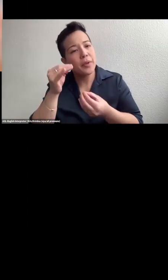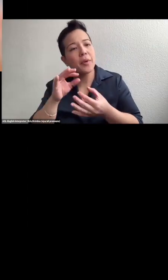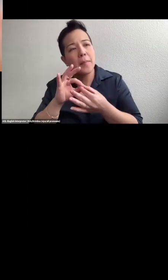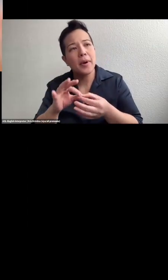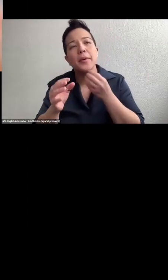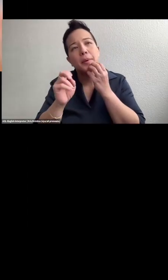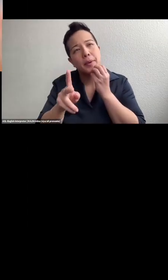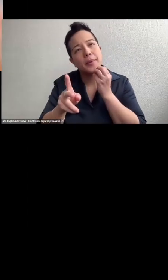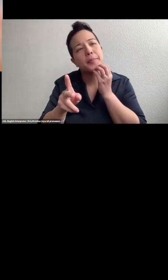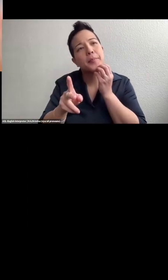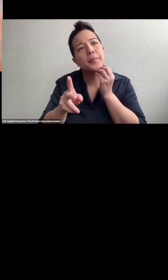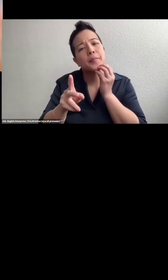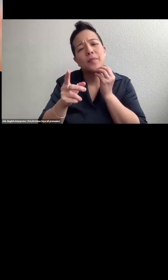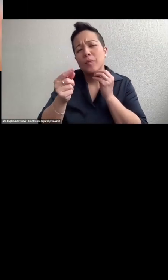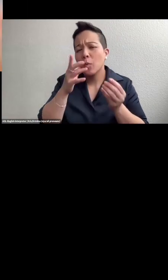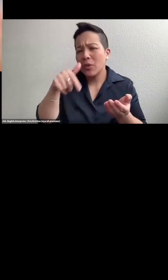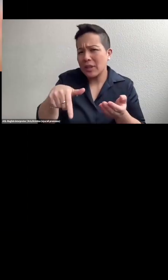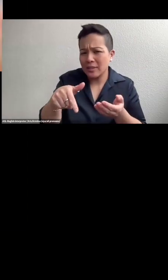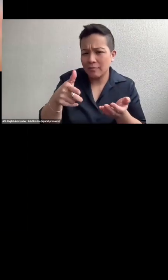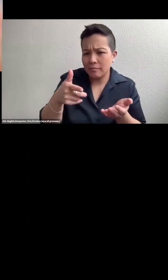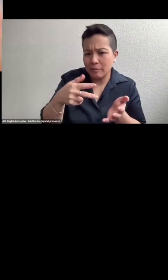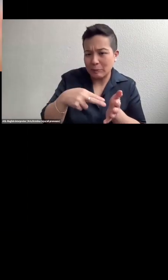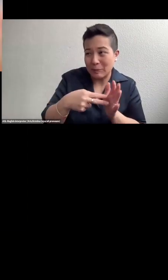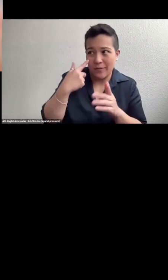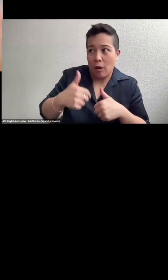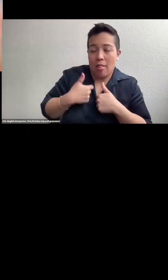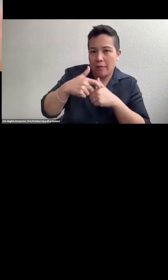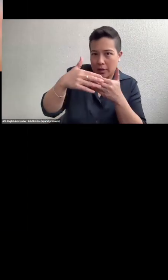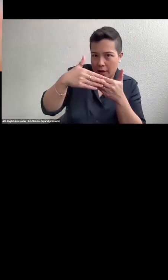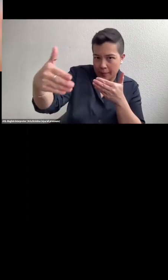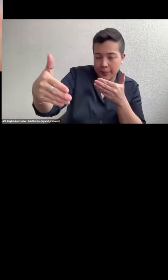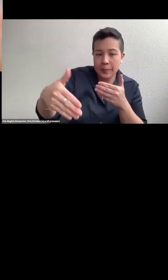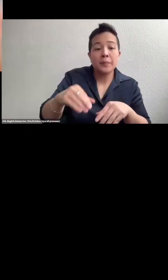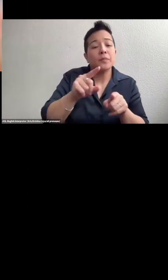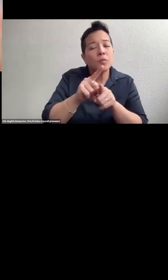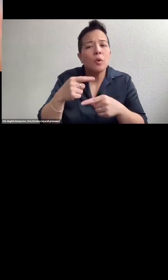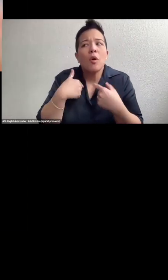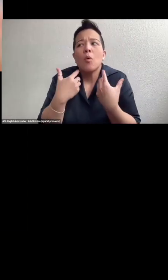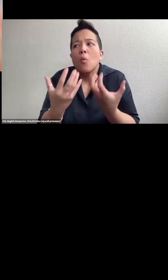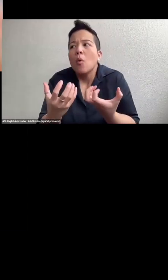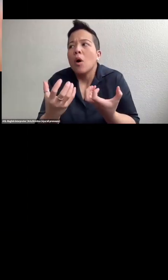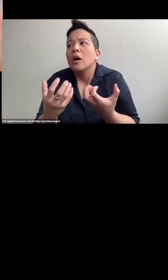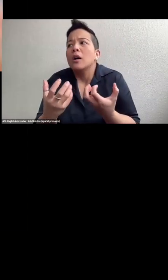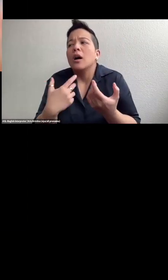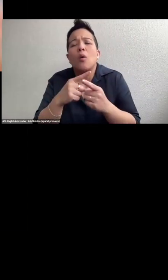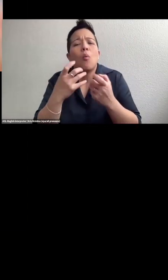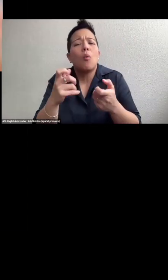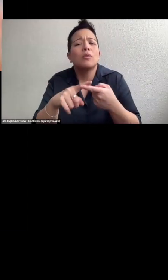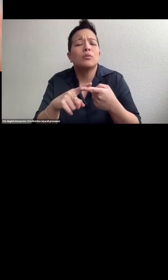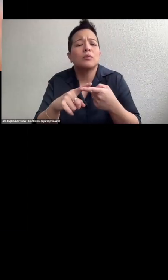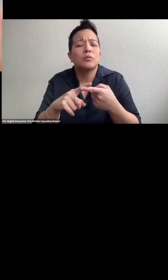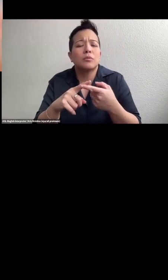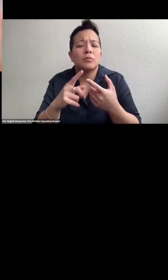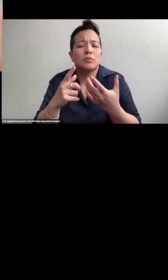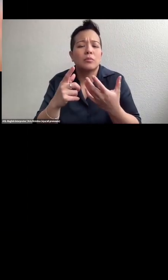what would this mean for a lifetime. I also wanted to drop the child with a disability